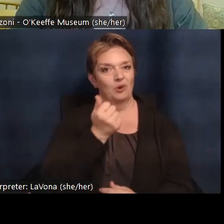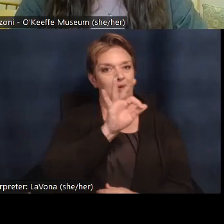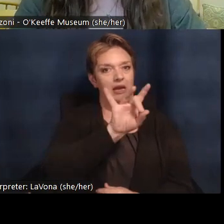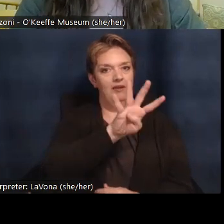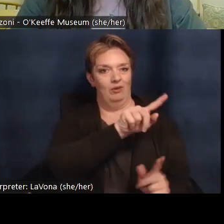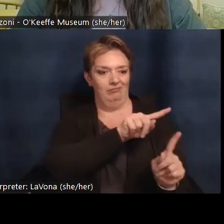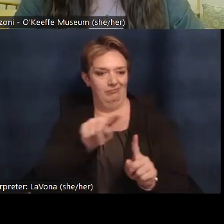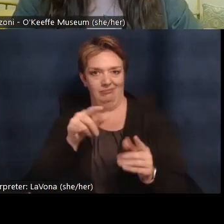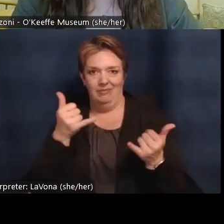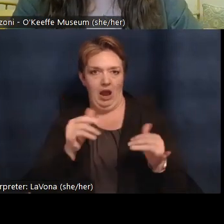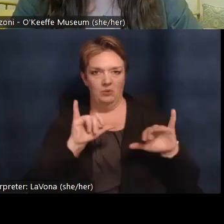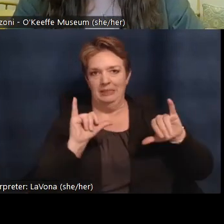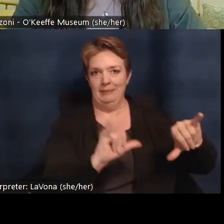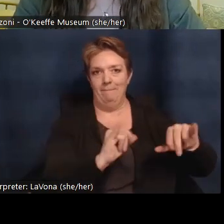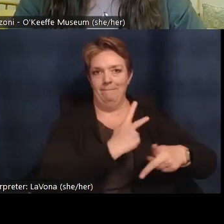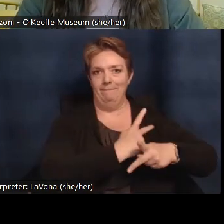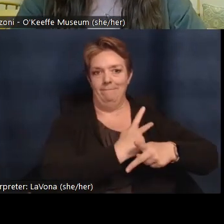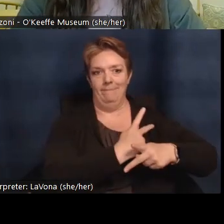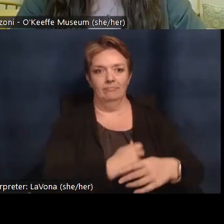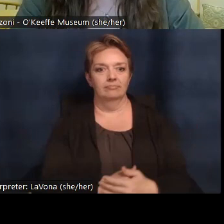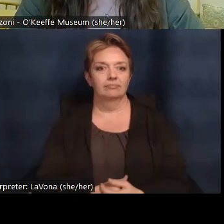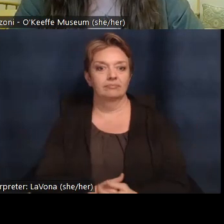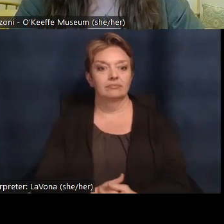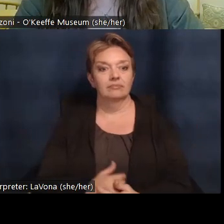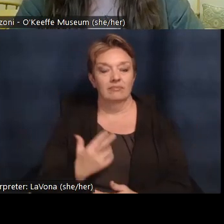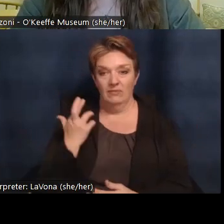So the main reason that O’Keeffe wanted this house was actually the garden.